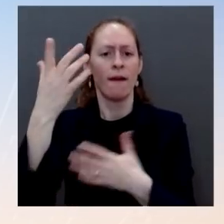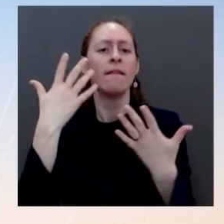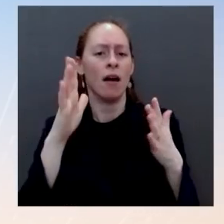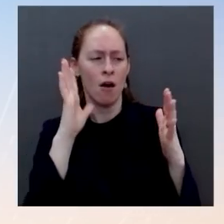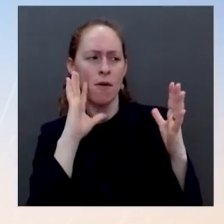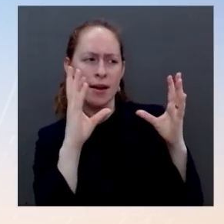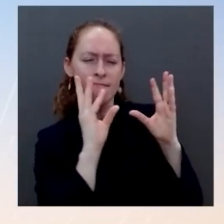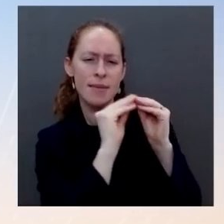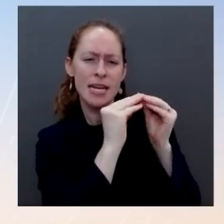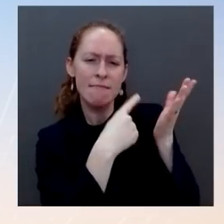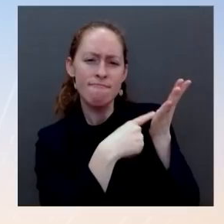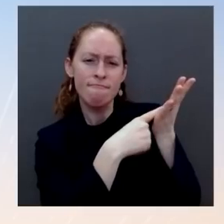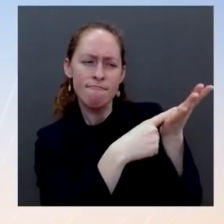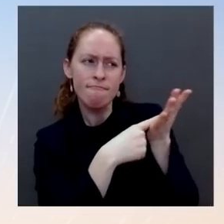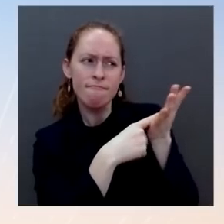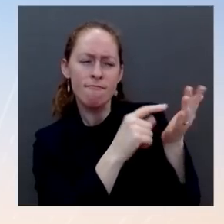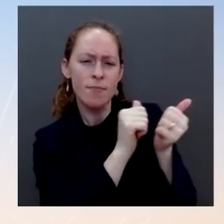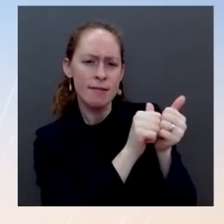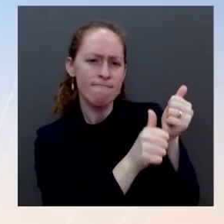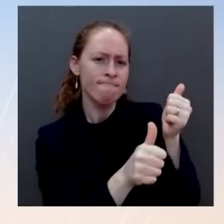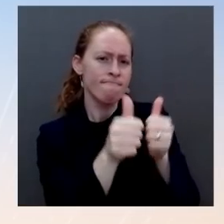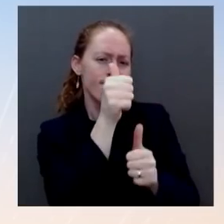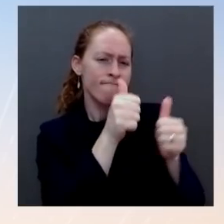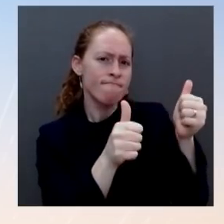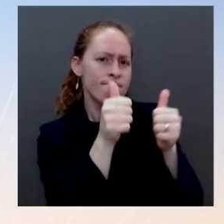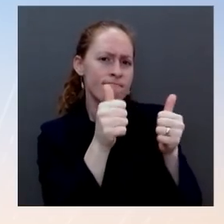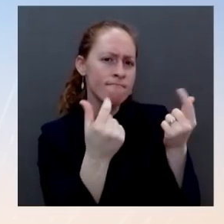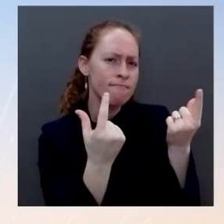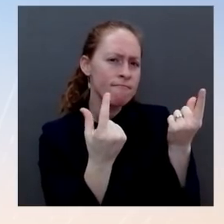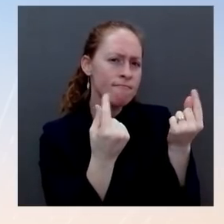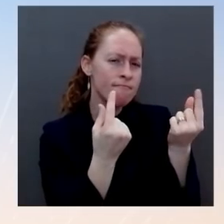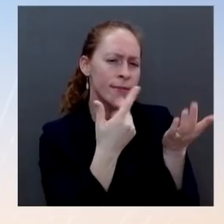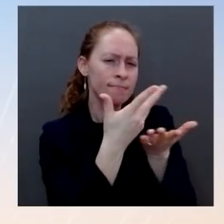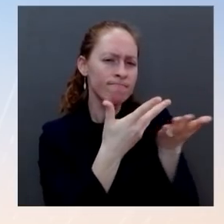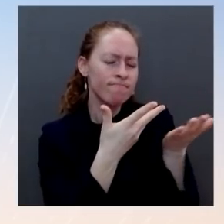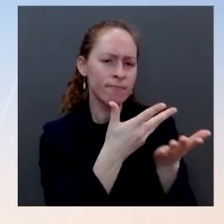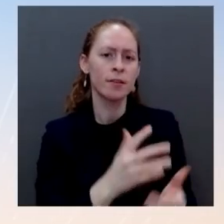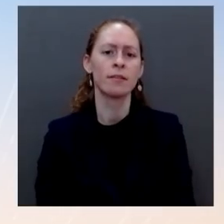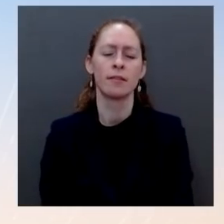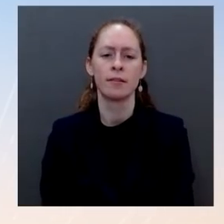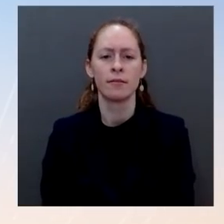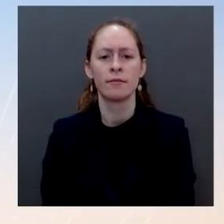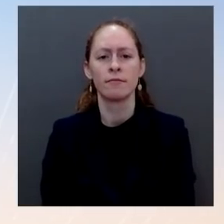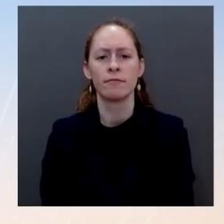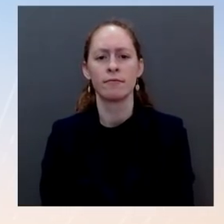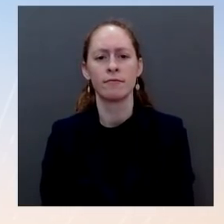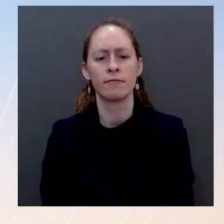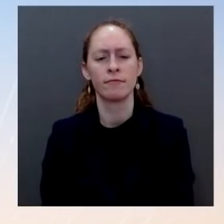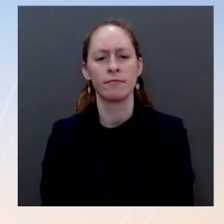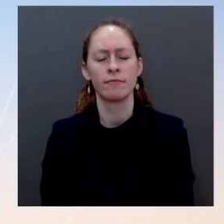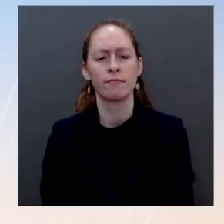for Kazakhstan's constitutional institutions, human rights, media freedom, including through the restoration of Internet service,